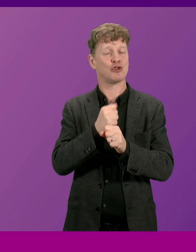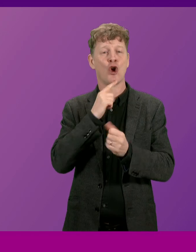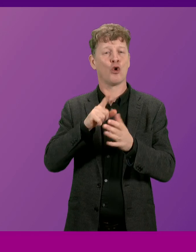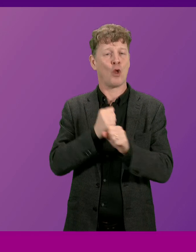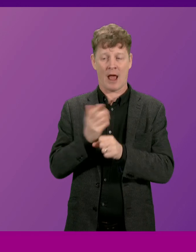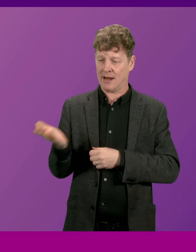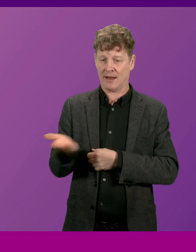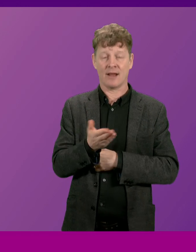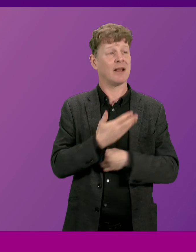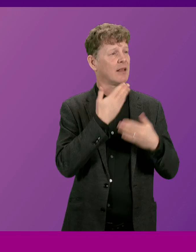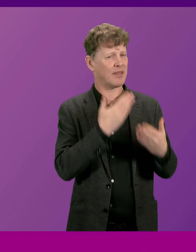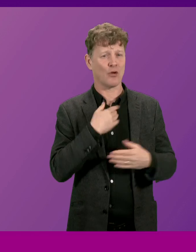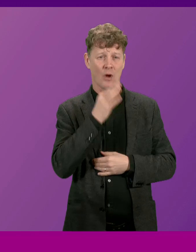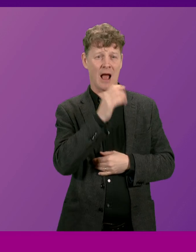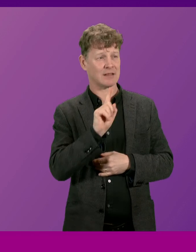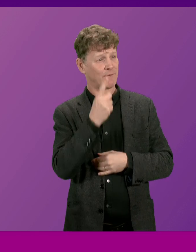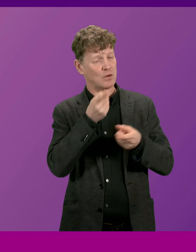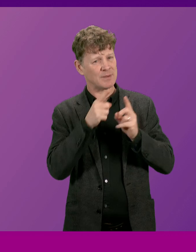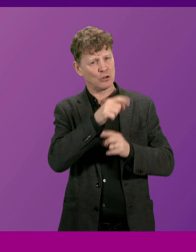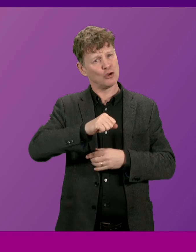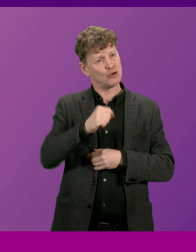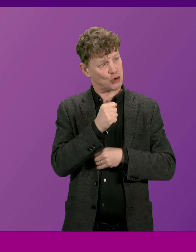To ask the First Minister what steps the Scottish Government is taking in response